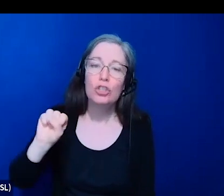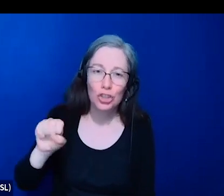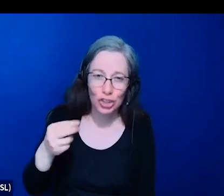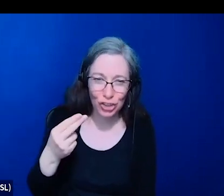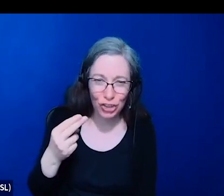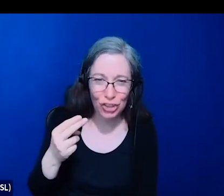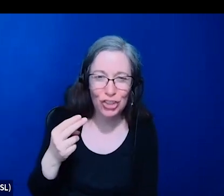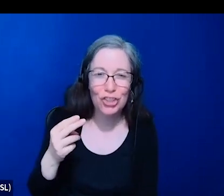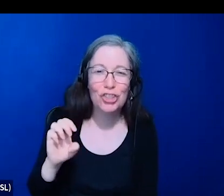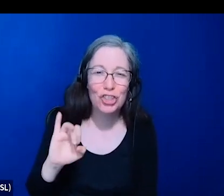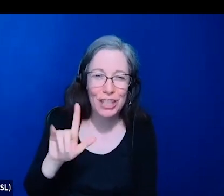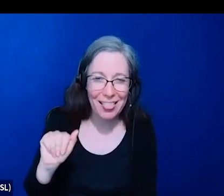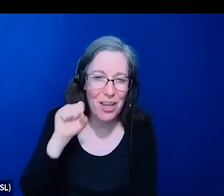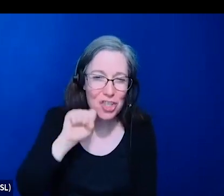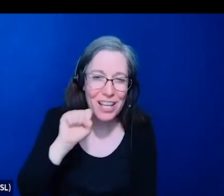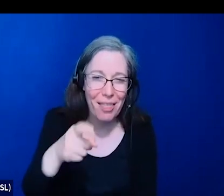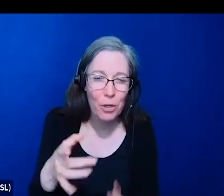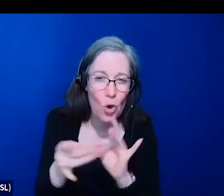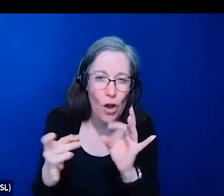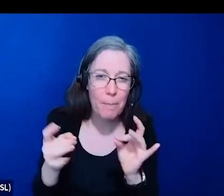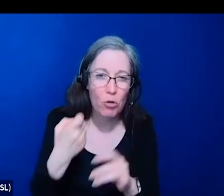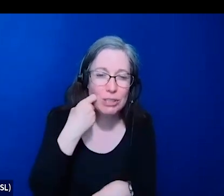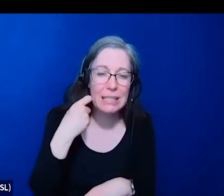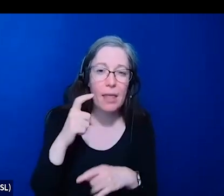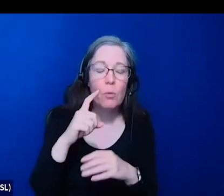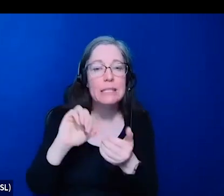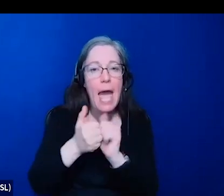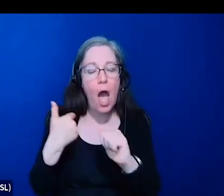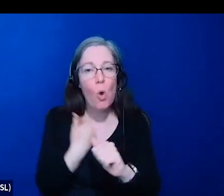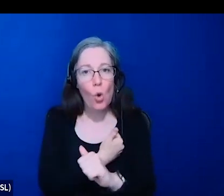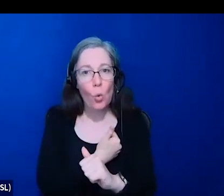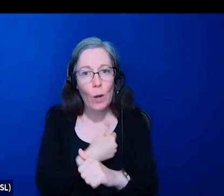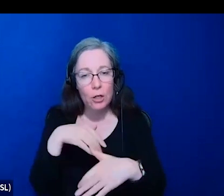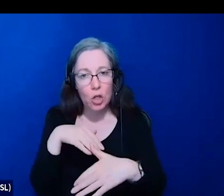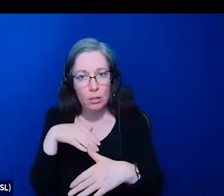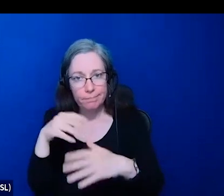one of the ways that we've begun to investigate accessibility in space is with Zero-G parabolic flights.